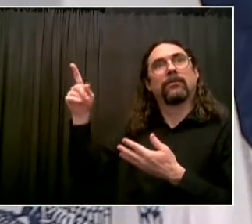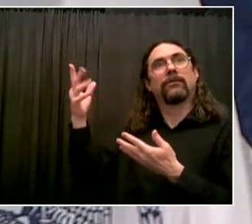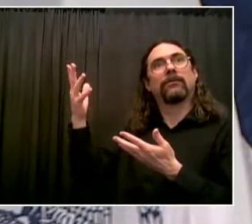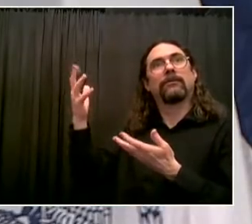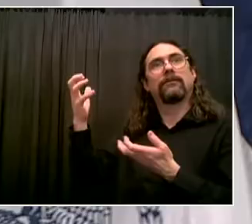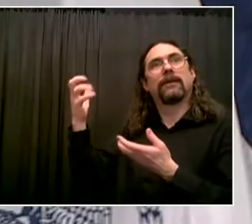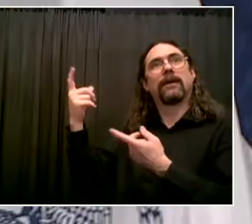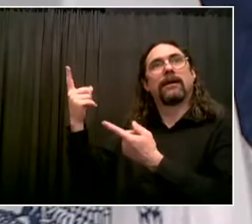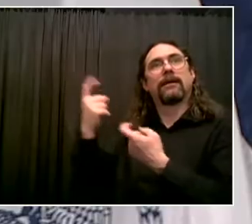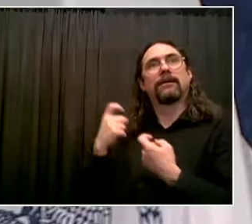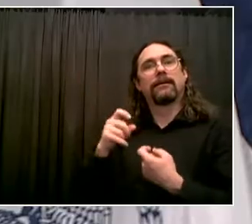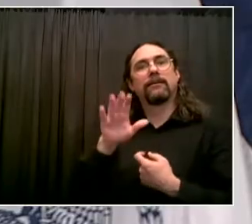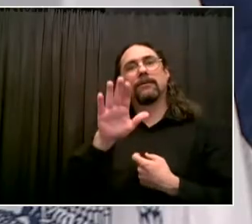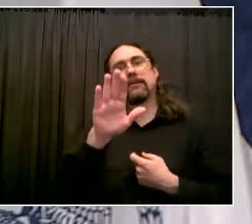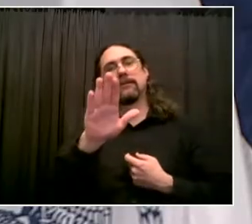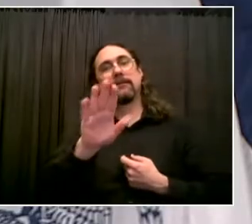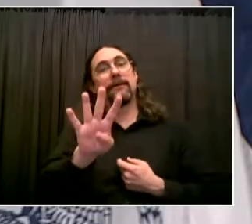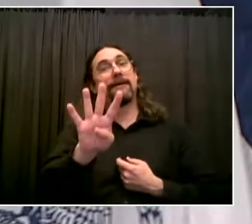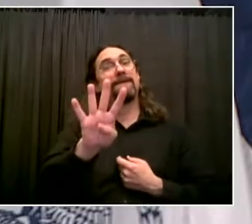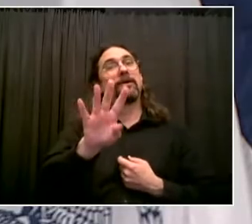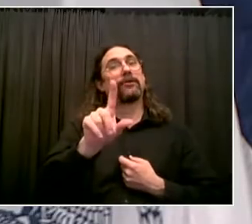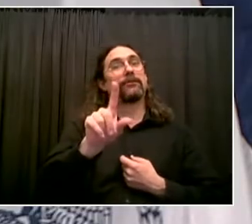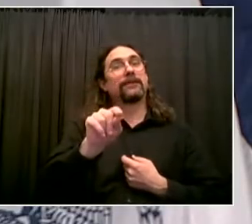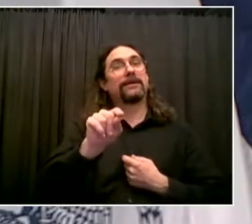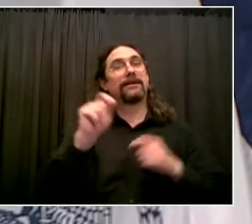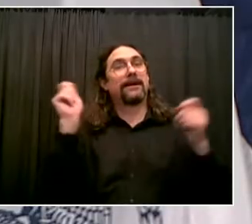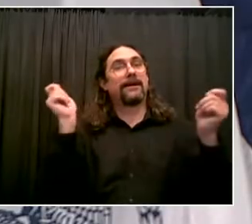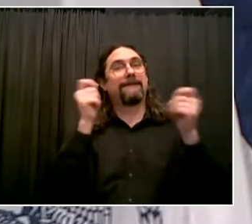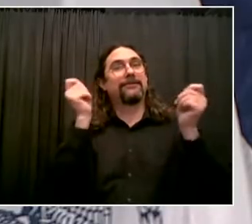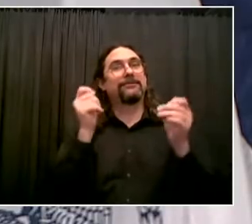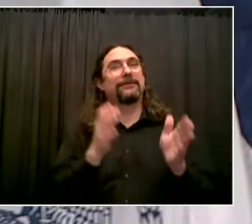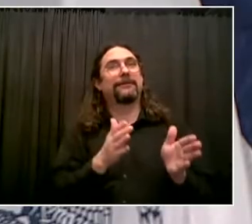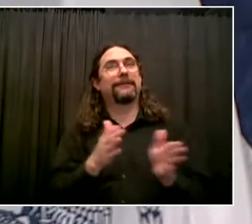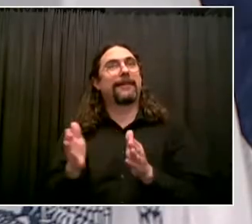MY EDITOR IN NEW YORK WANTED TO KNOW WHAT YOUR 420 PLANS WEE R MR. MAYOR? I DO